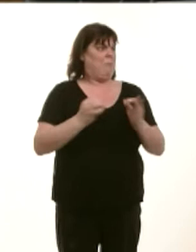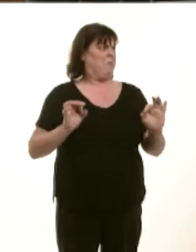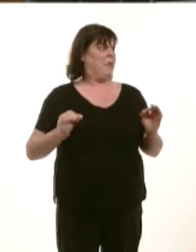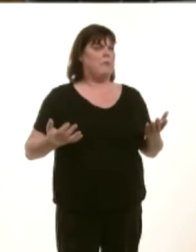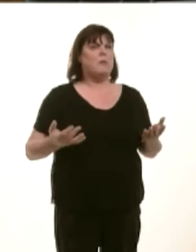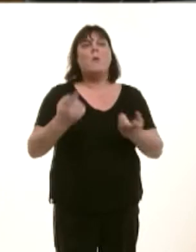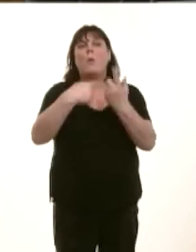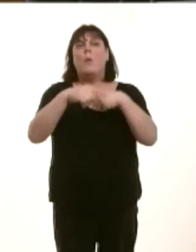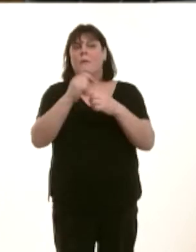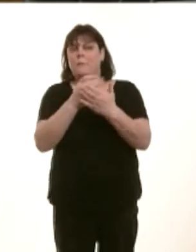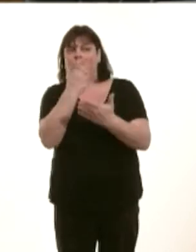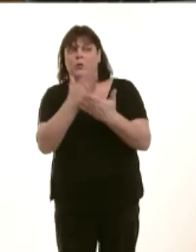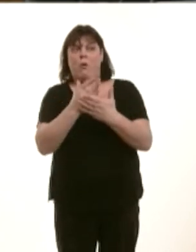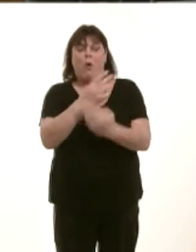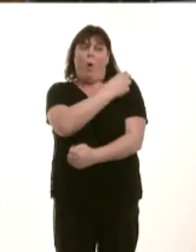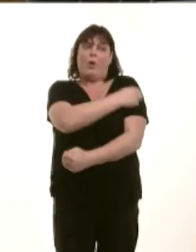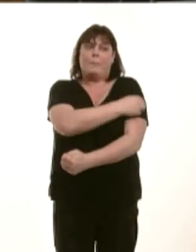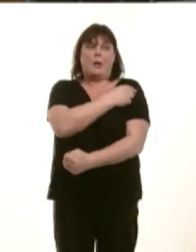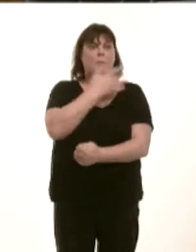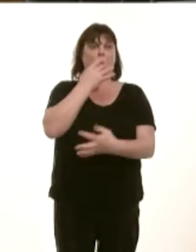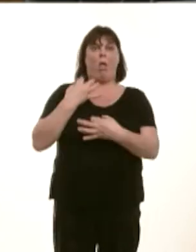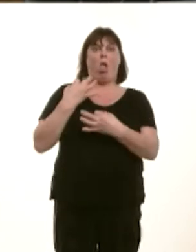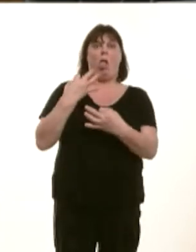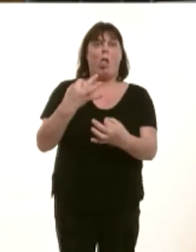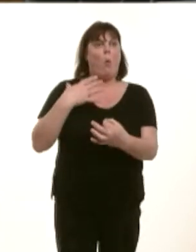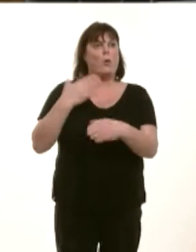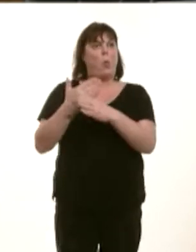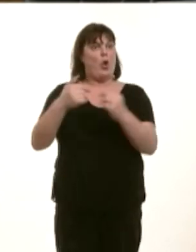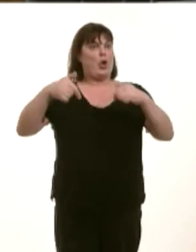hospital departments that are attractive, in terms of bringing in the top consultants.